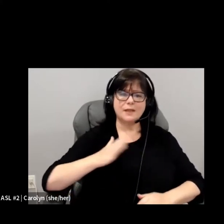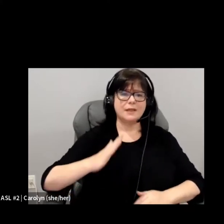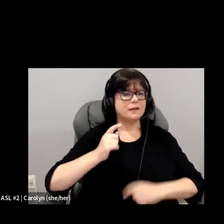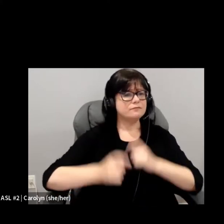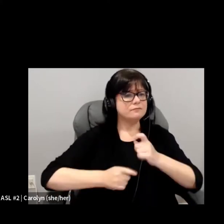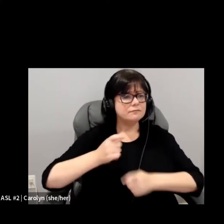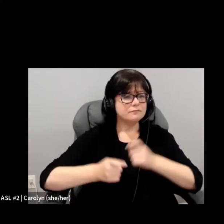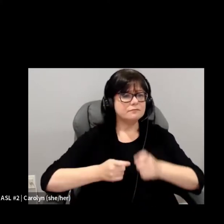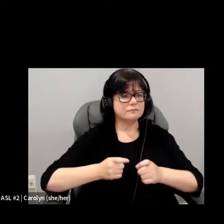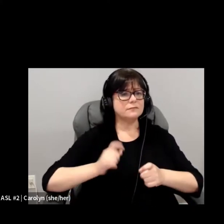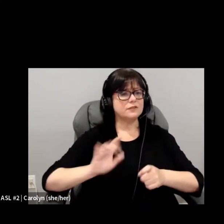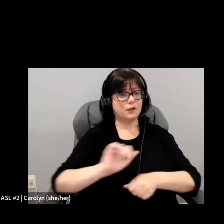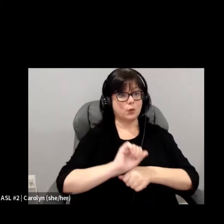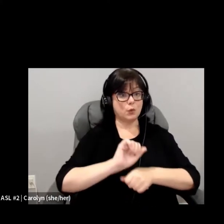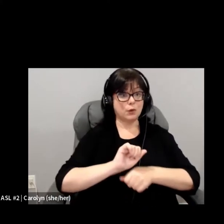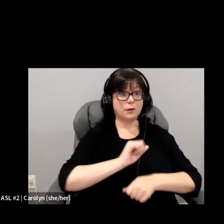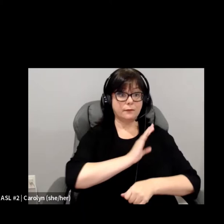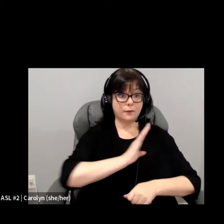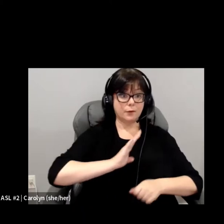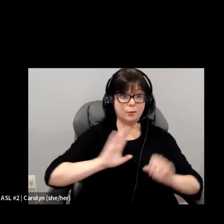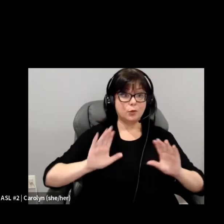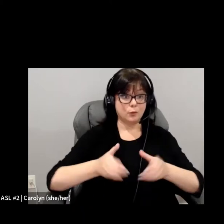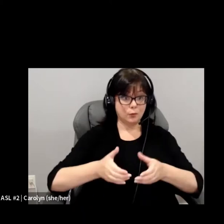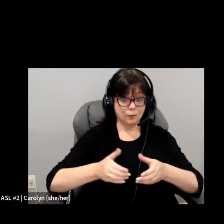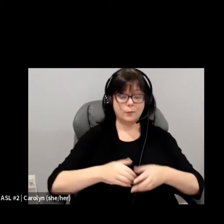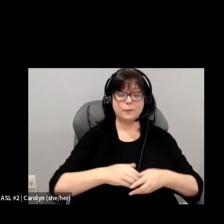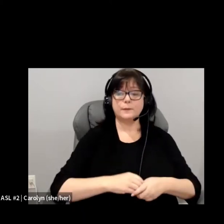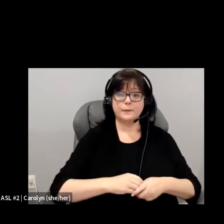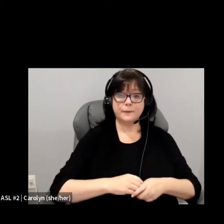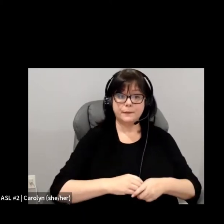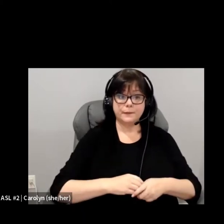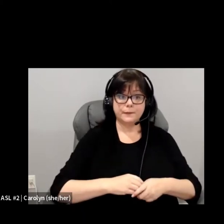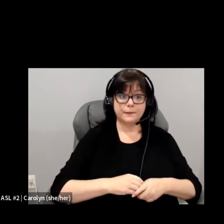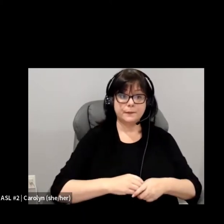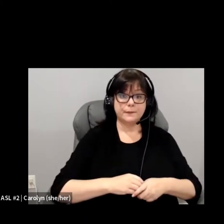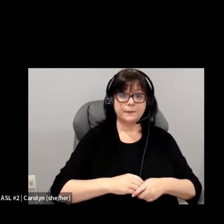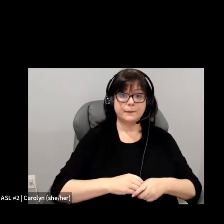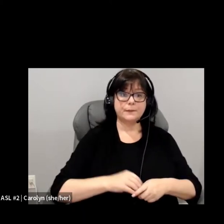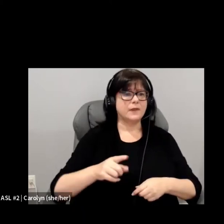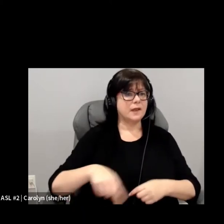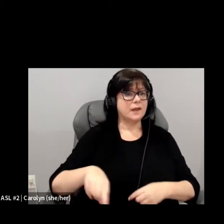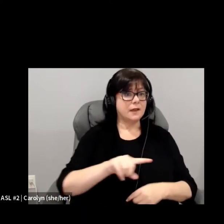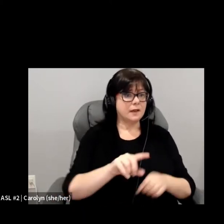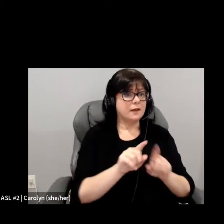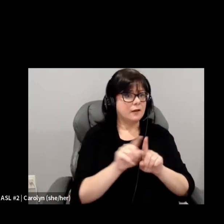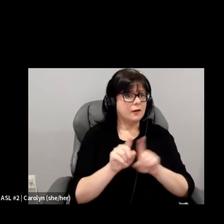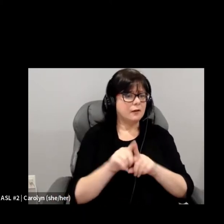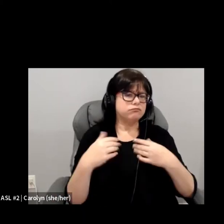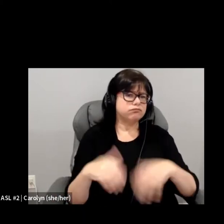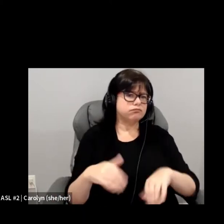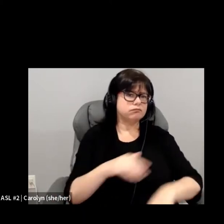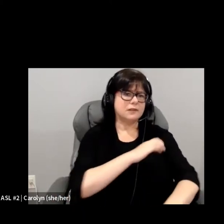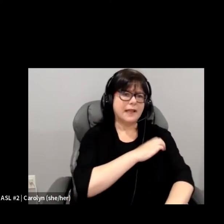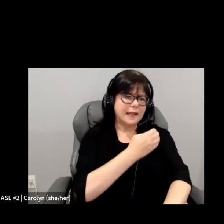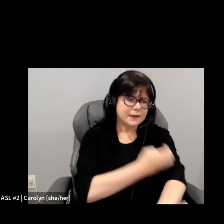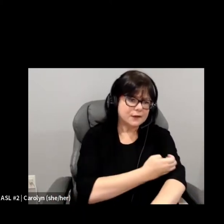IN ADDITION, THEY PROVIDE THE ORGANIZATION WITH COUNTLESS AMOUNTS OF ENERGY, EXPERTISE,